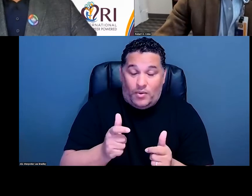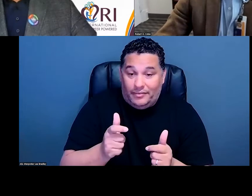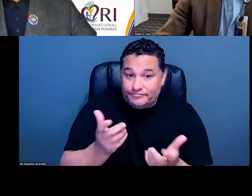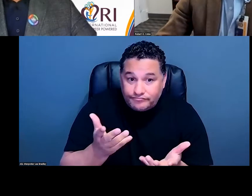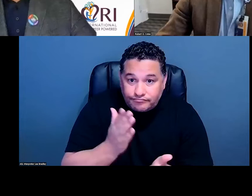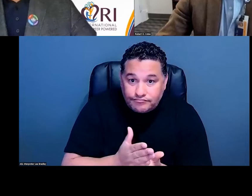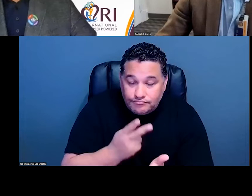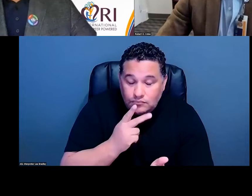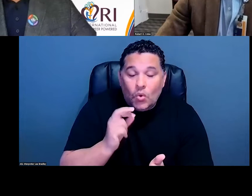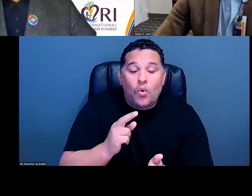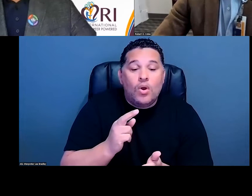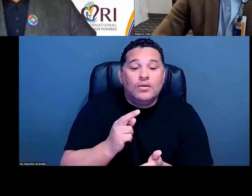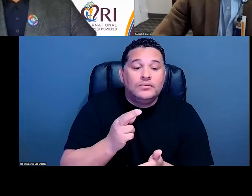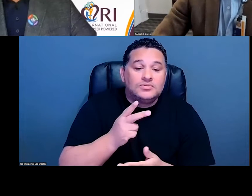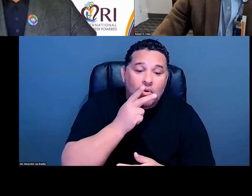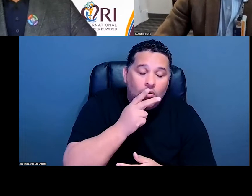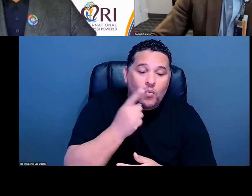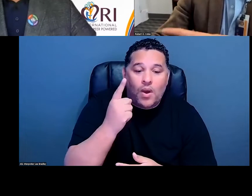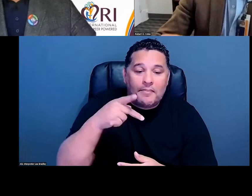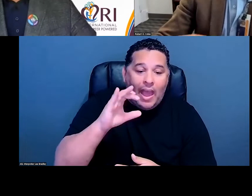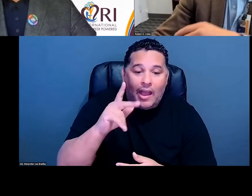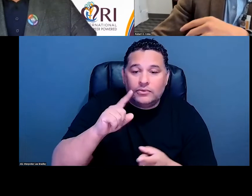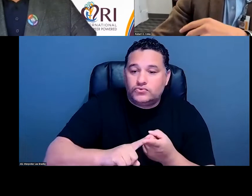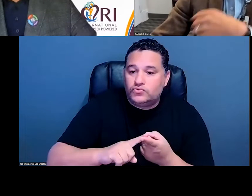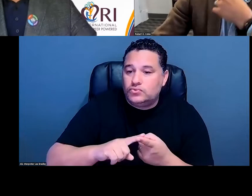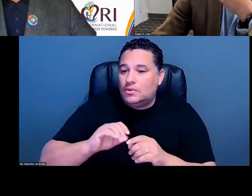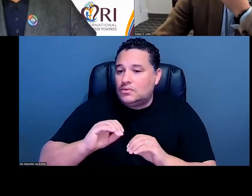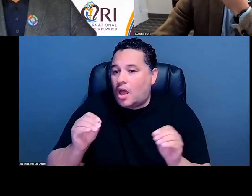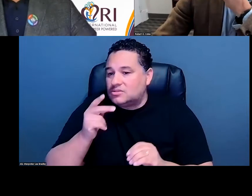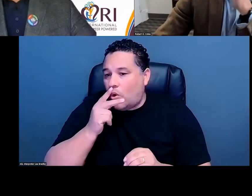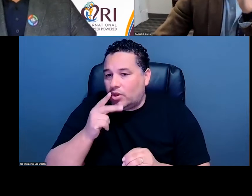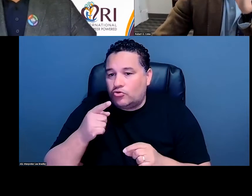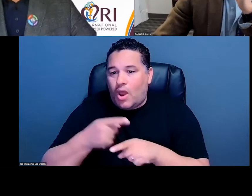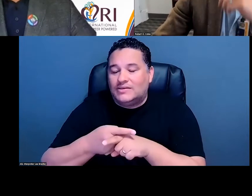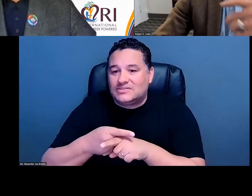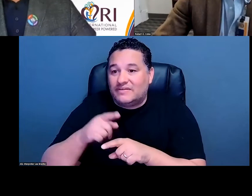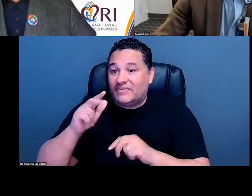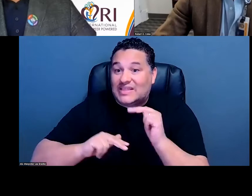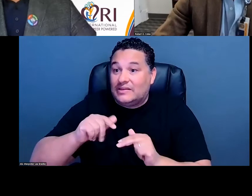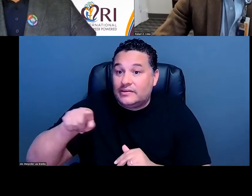E LEVELS. IF SOME ONE DECIDES TO STOP SMOKING ABRUPTLY OR SOME ONE GOES FROM SMOKE, YOU KNOW, MAYBE